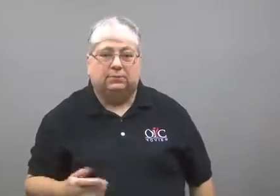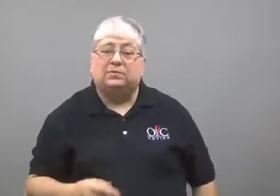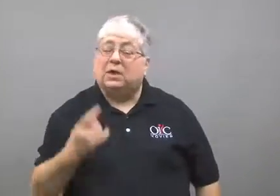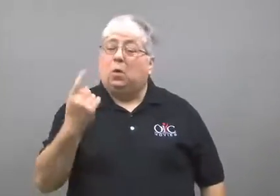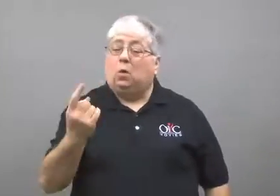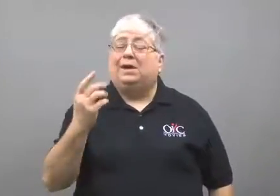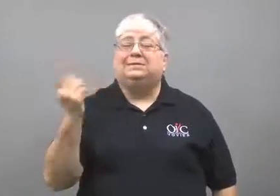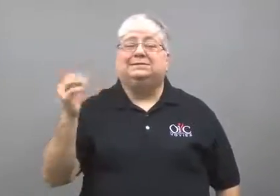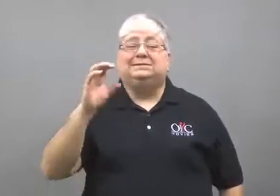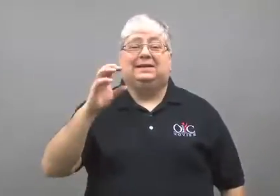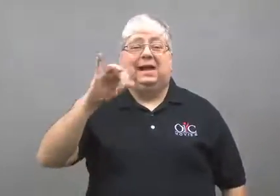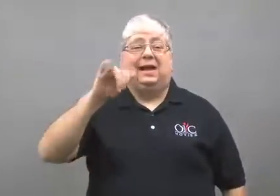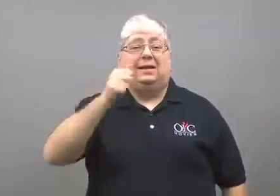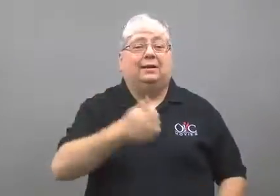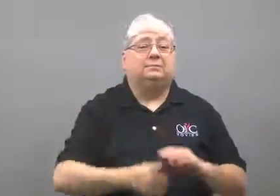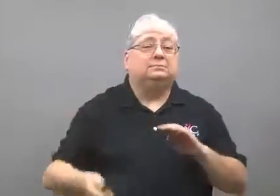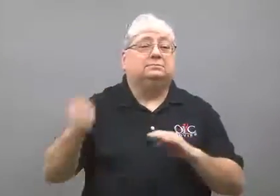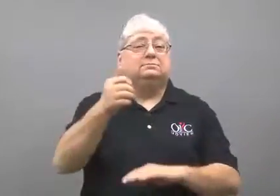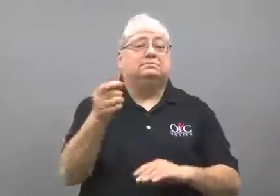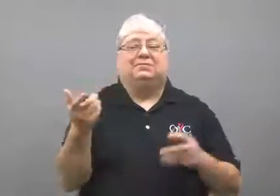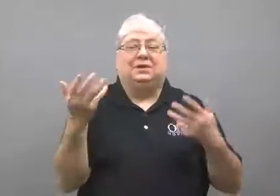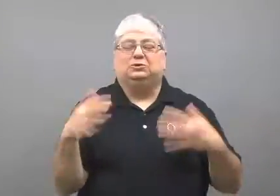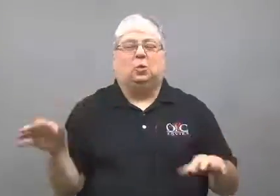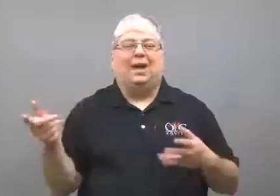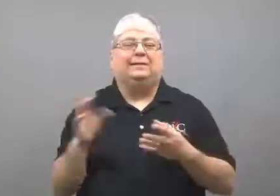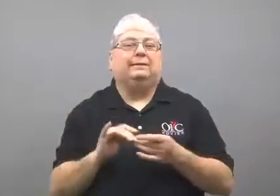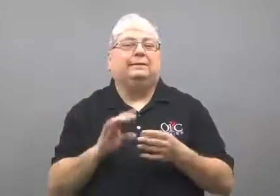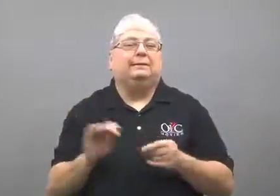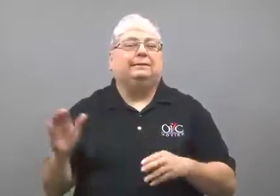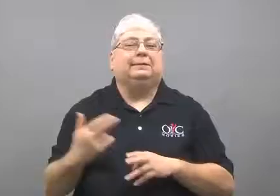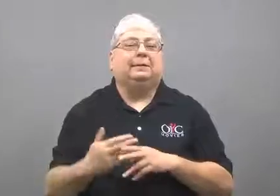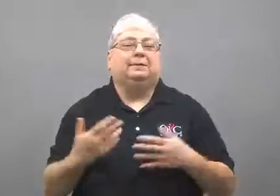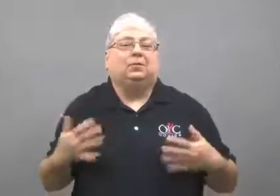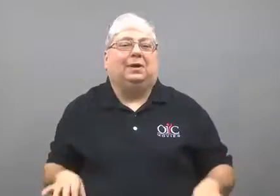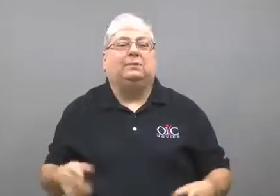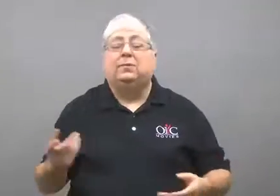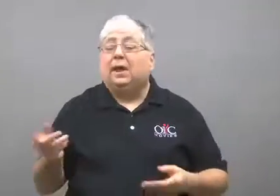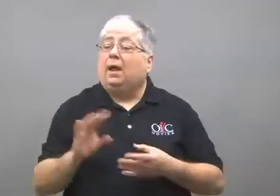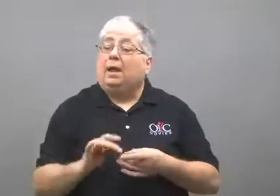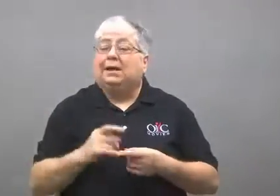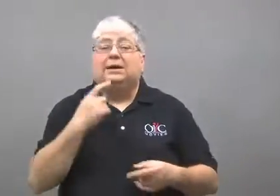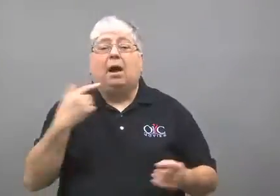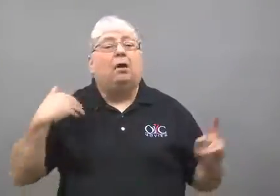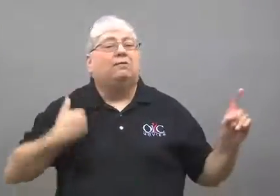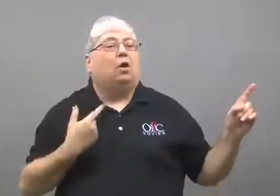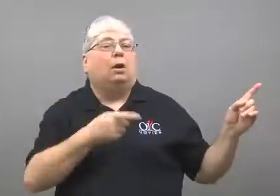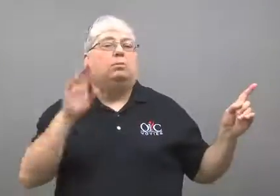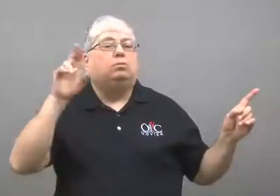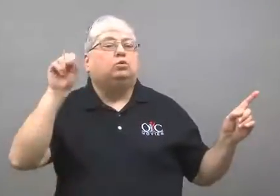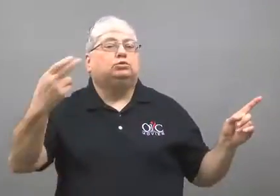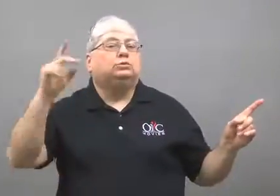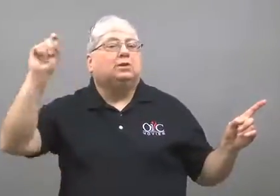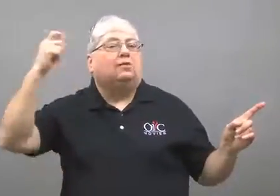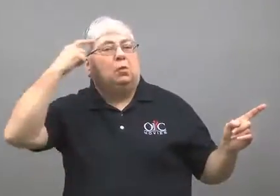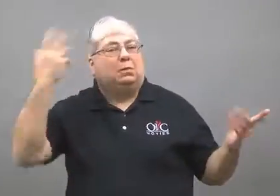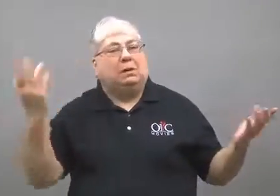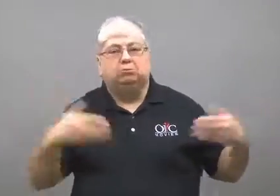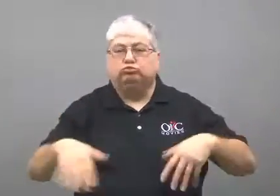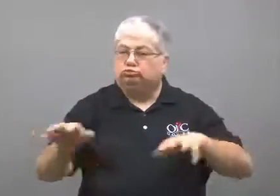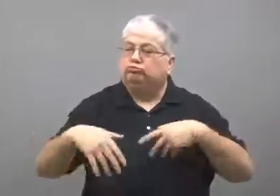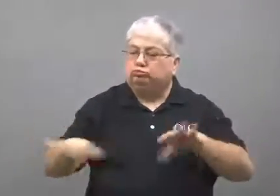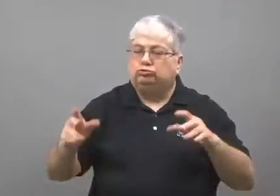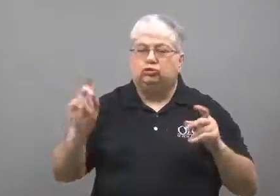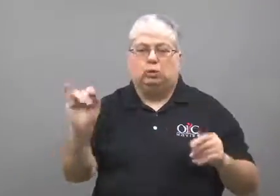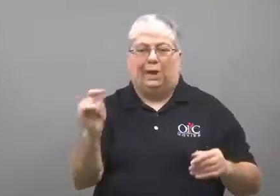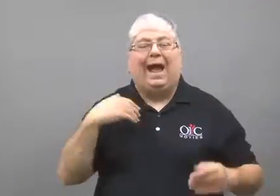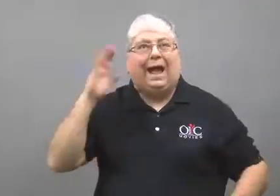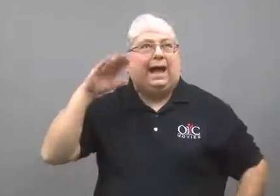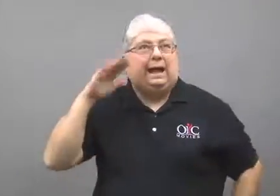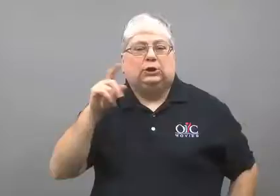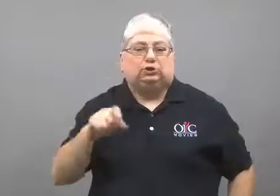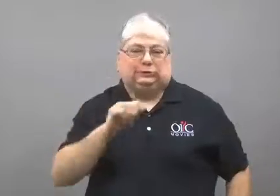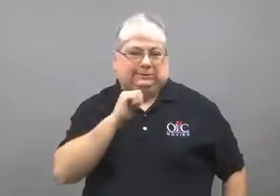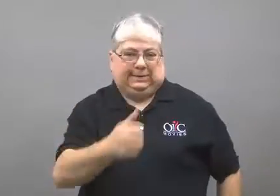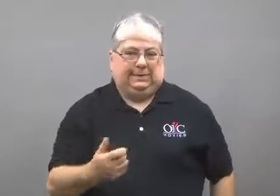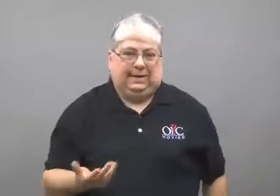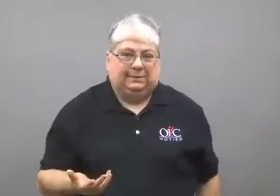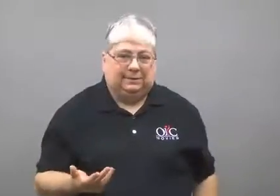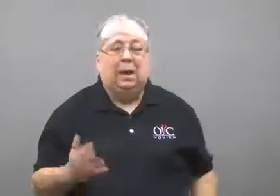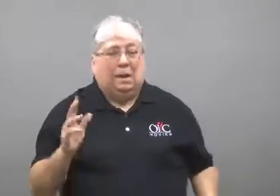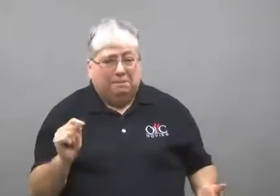One CIA official who wanted to remain anonymous